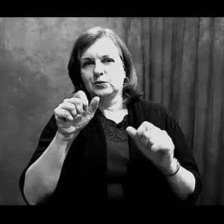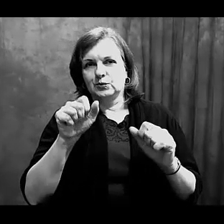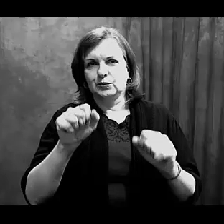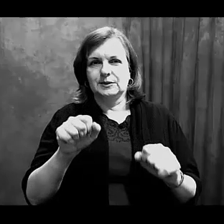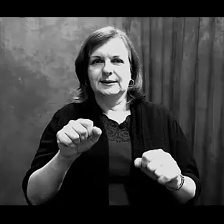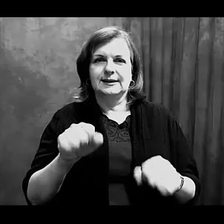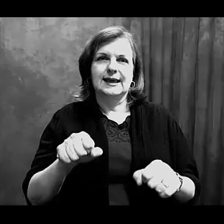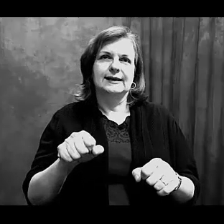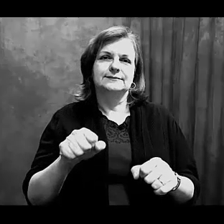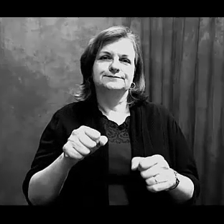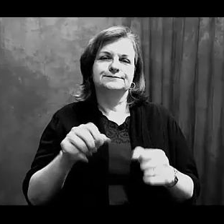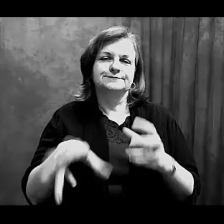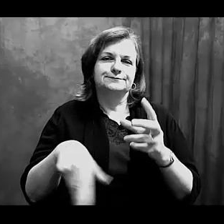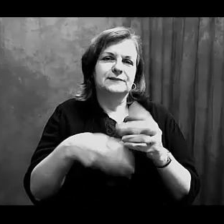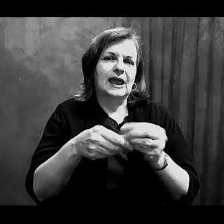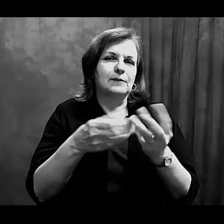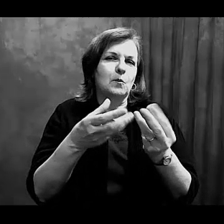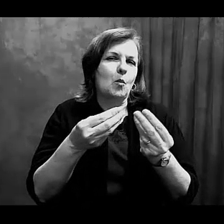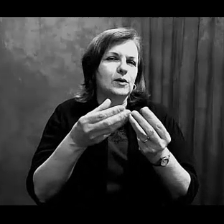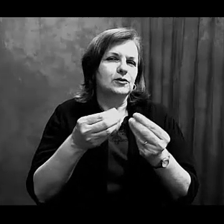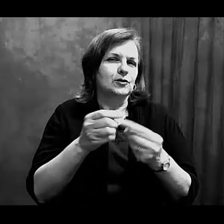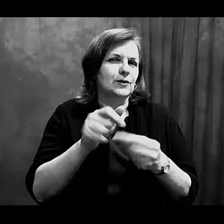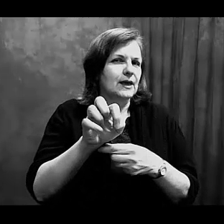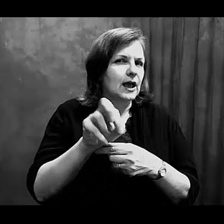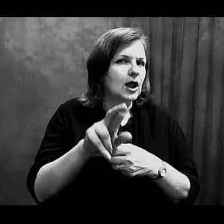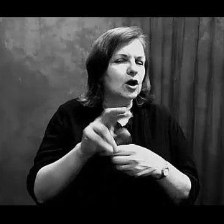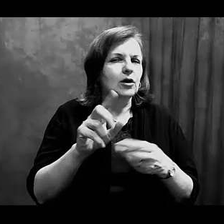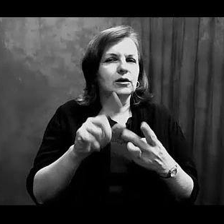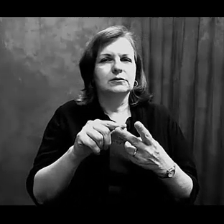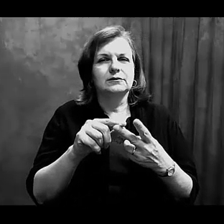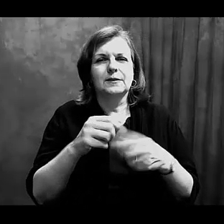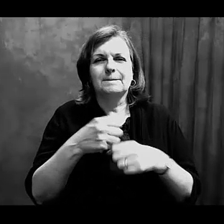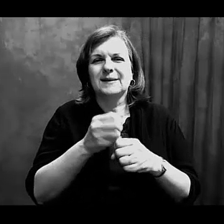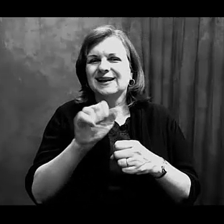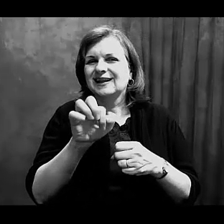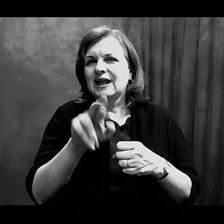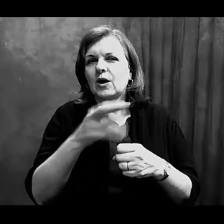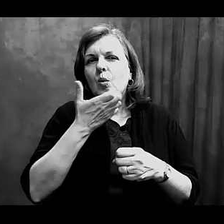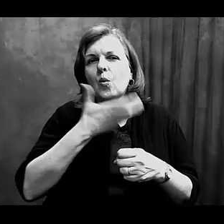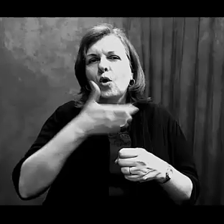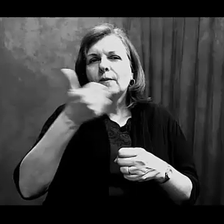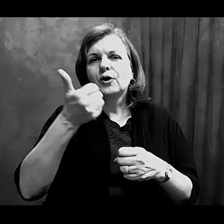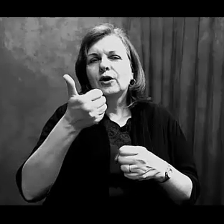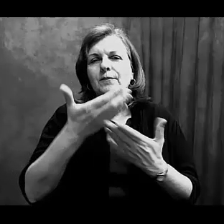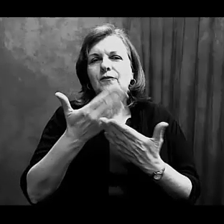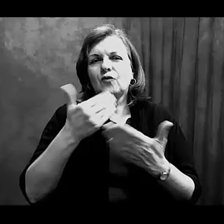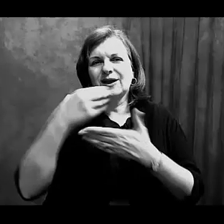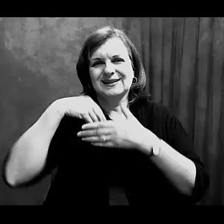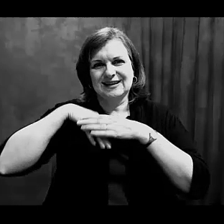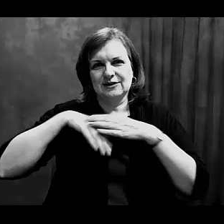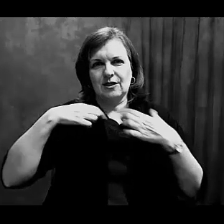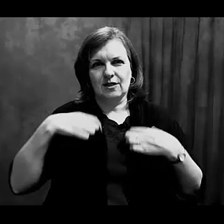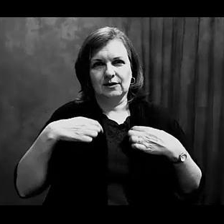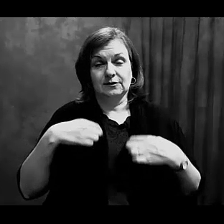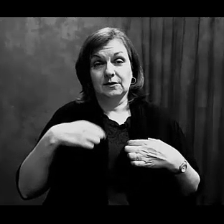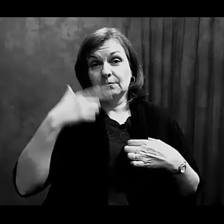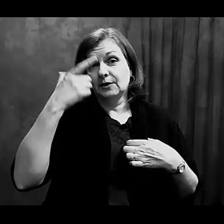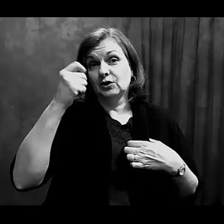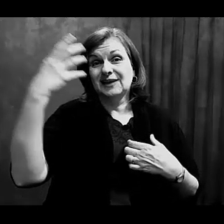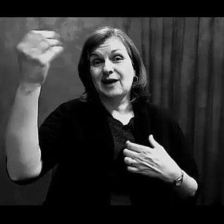and moisturize and warm that air before it goes in to your lungs -- because the air in the room or outside can be cold !